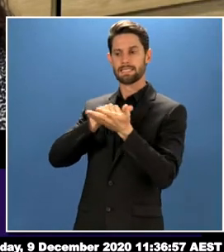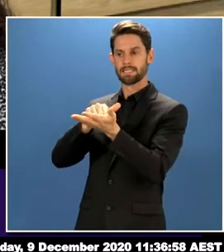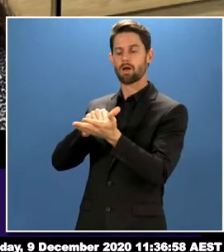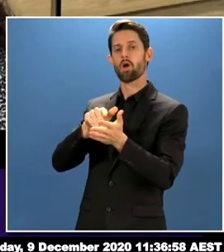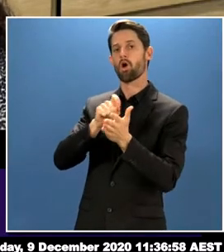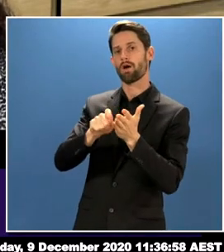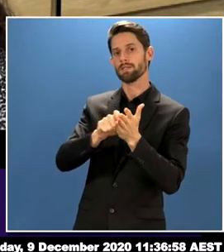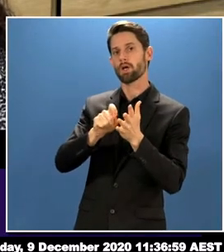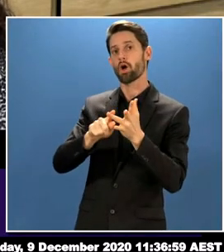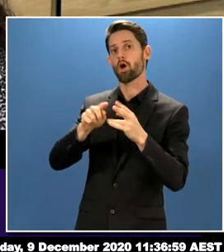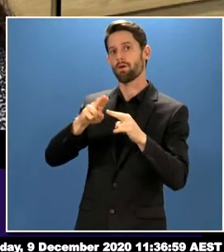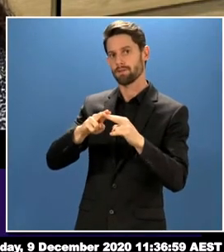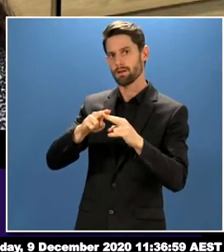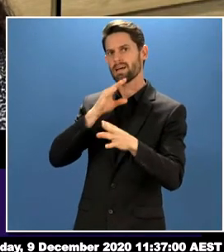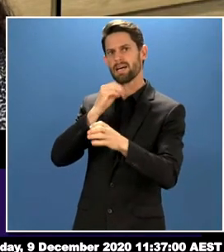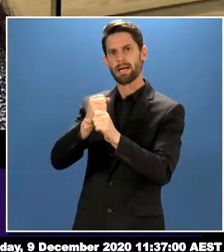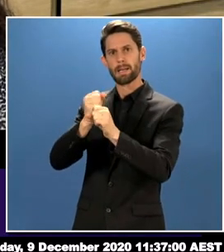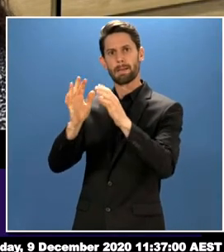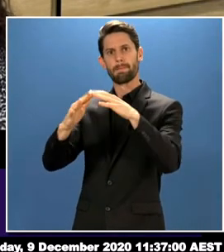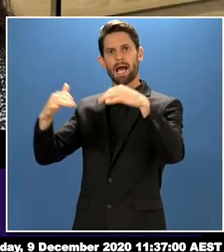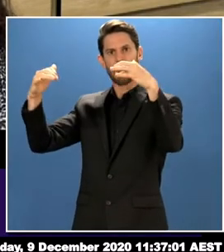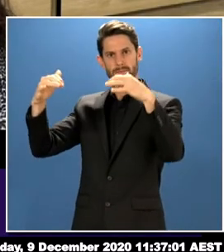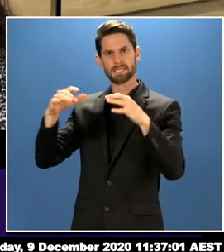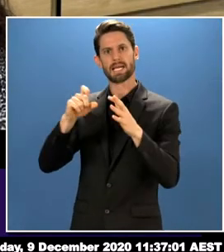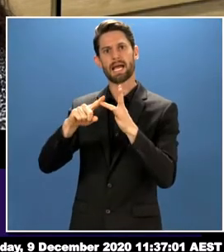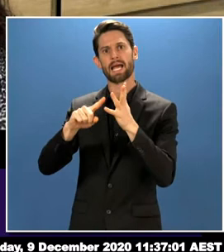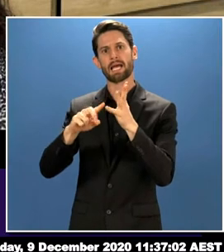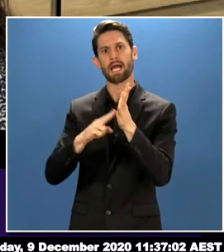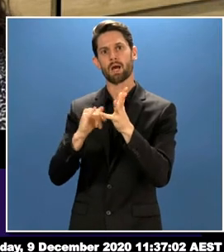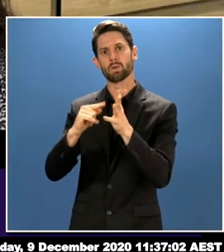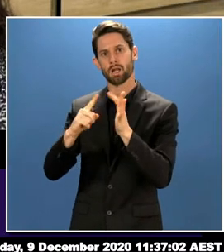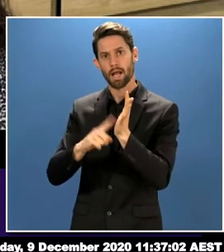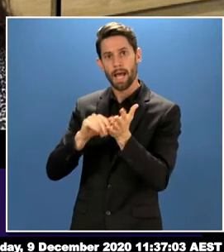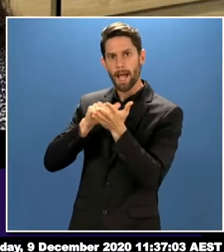Counsel in drafting some of the tax laws.